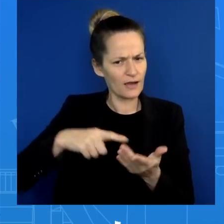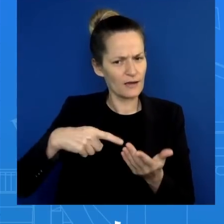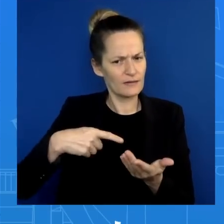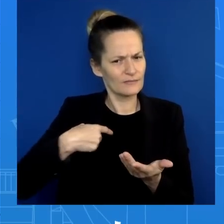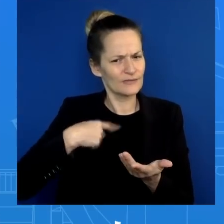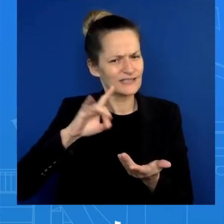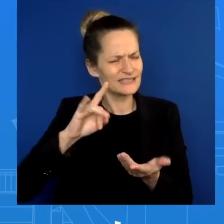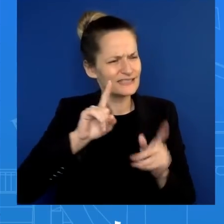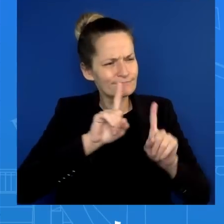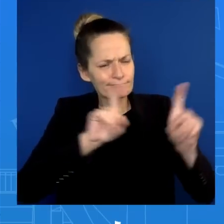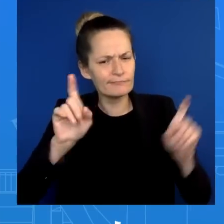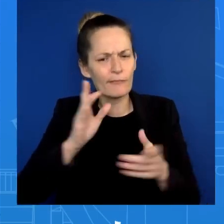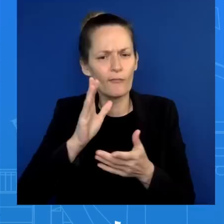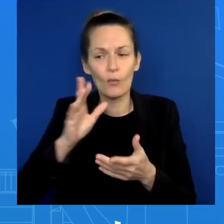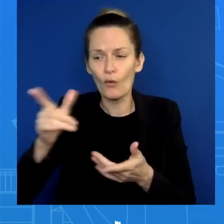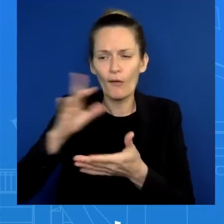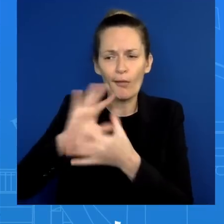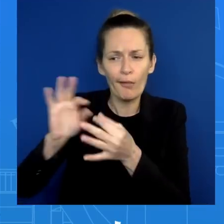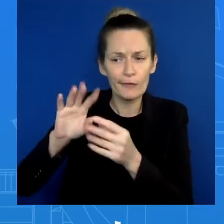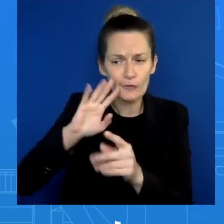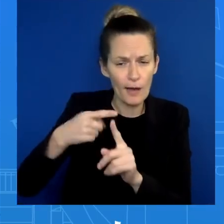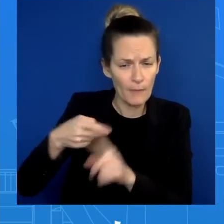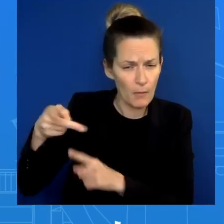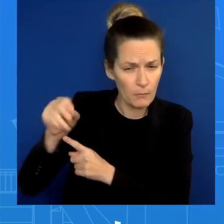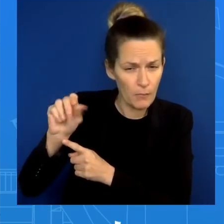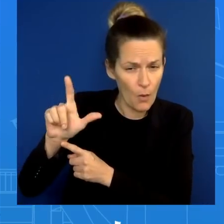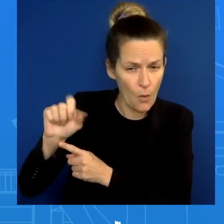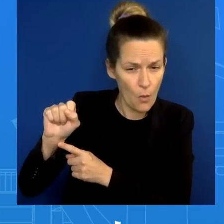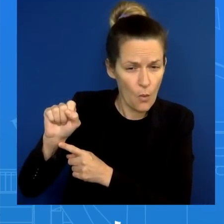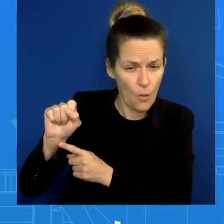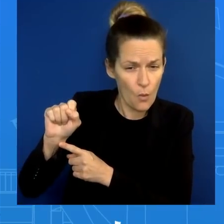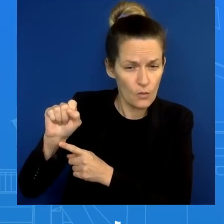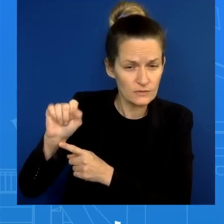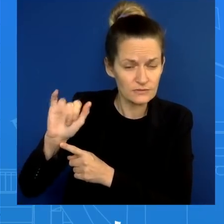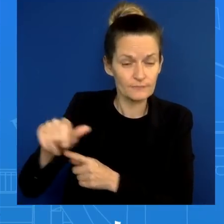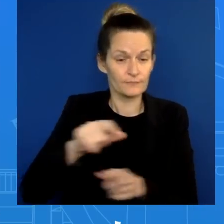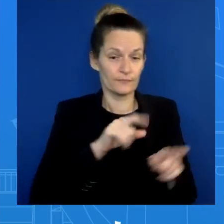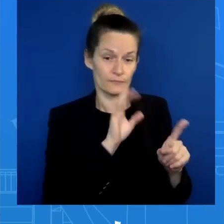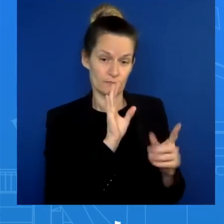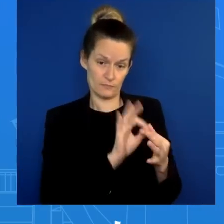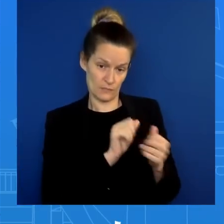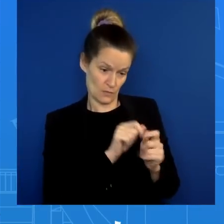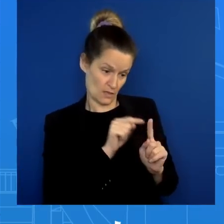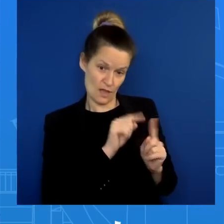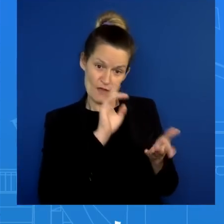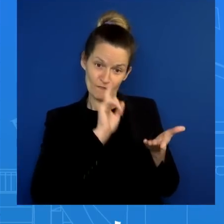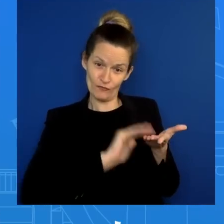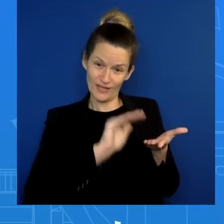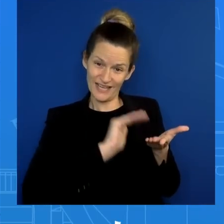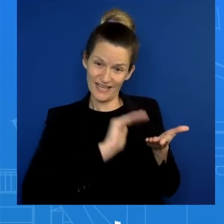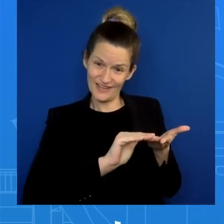it's popular among American people. Three recent polls show that the president's proposal, the 10,000 k.